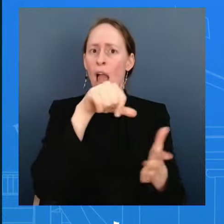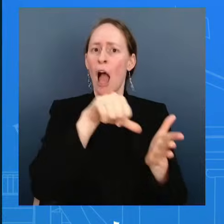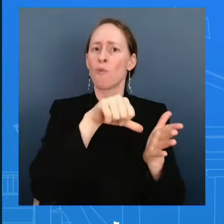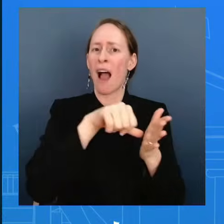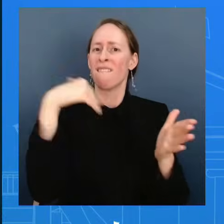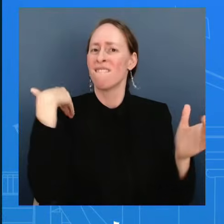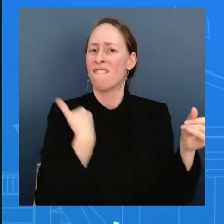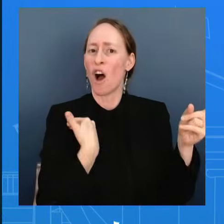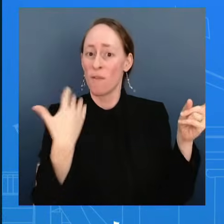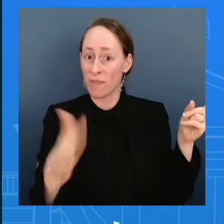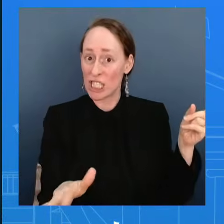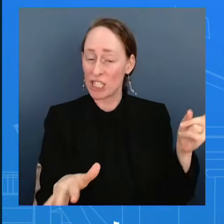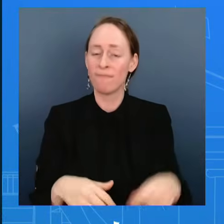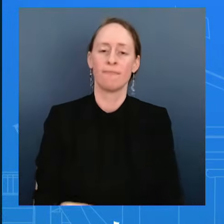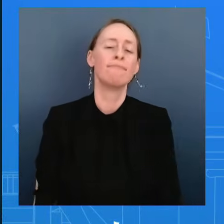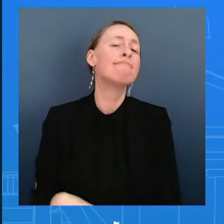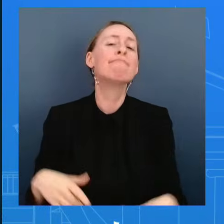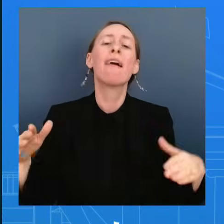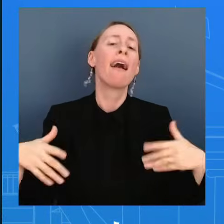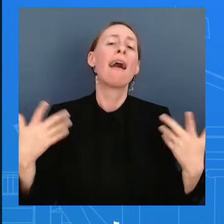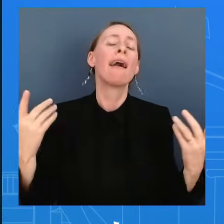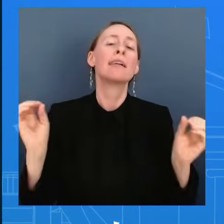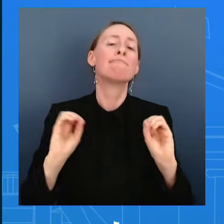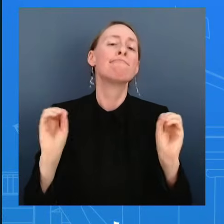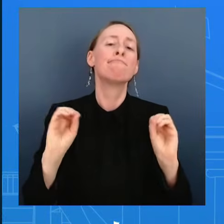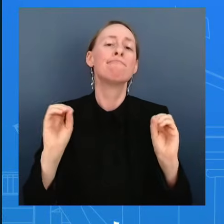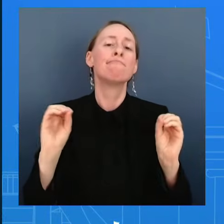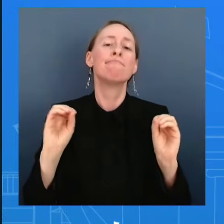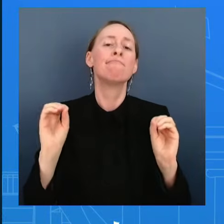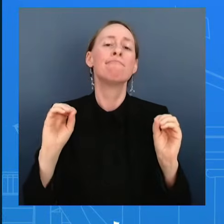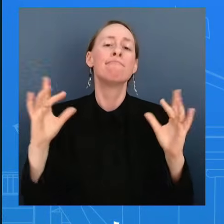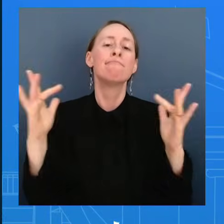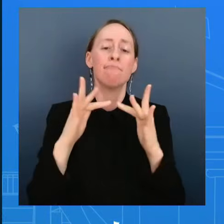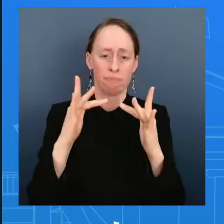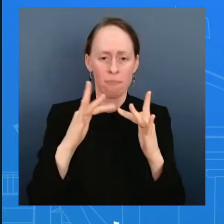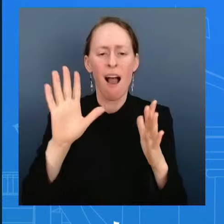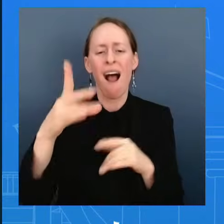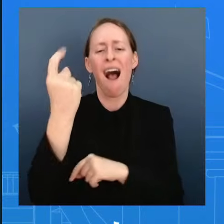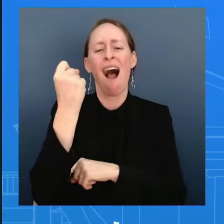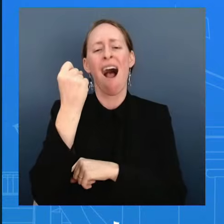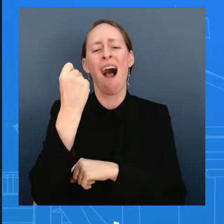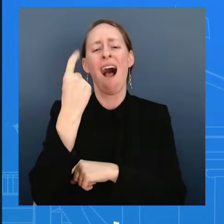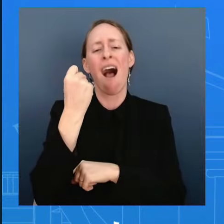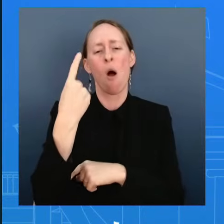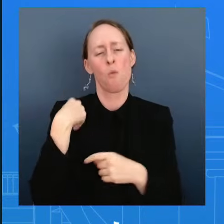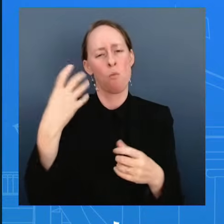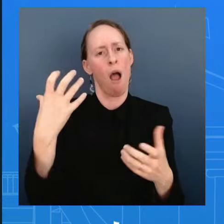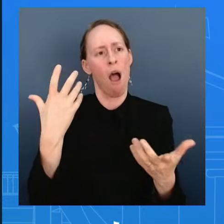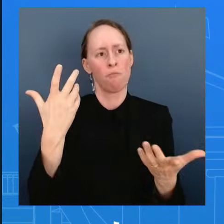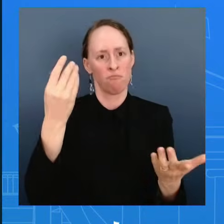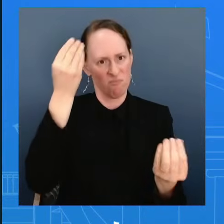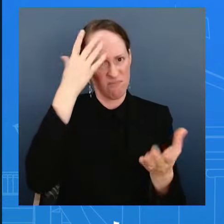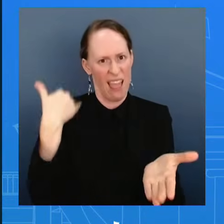We've convened the same messages to our counterparts in the region, as I just stated, and asked them to encourage Iran to refrain